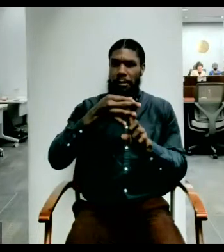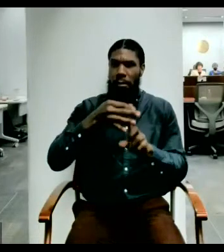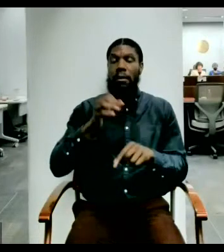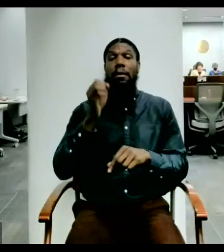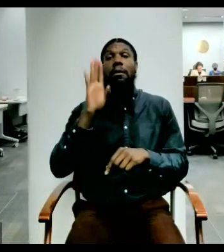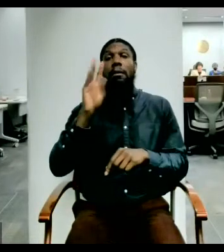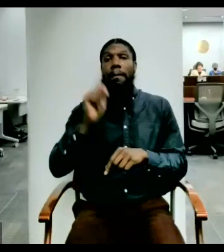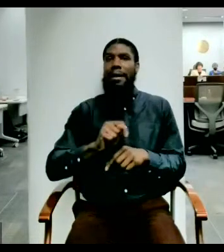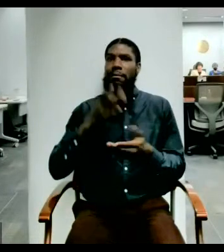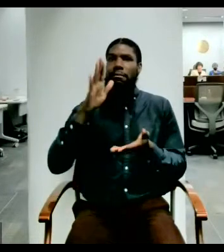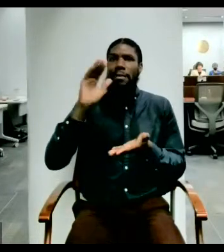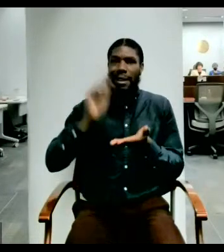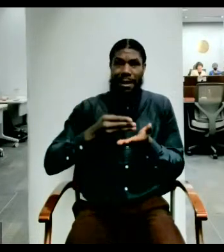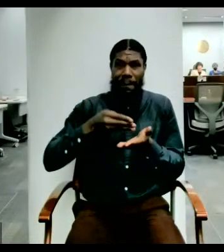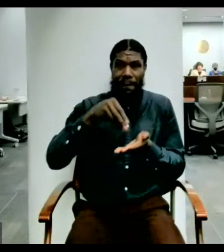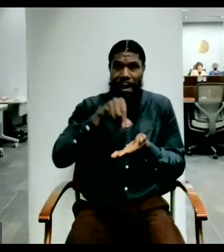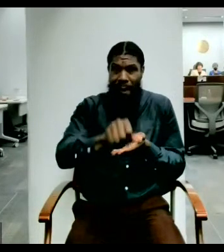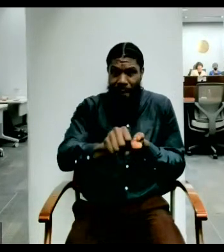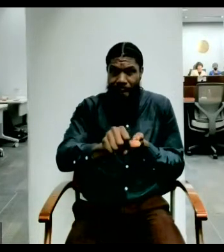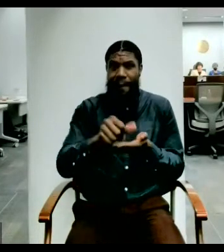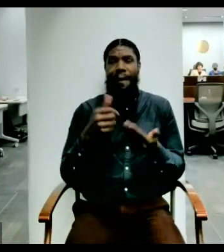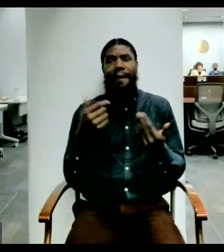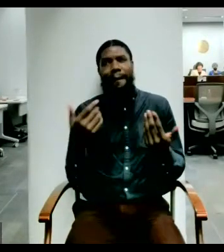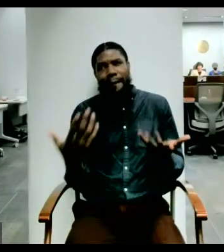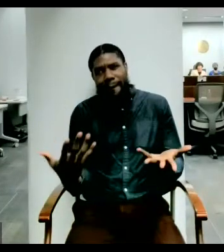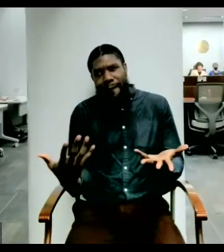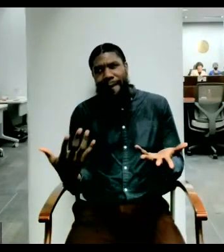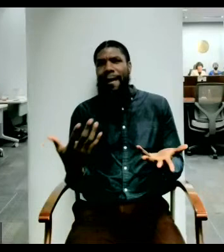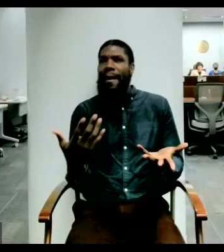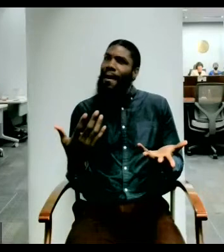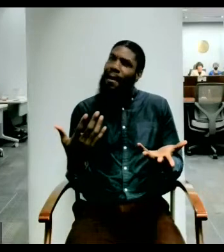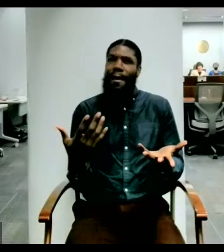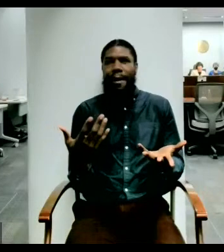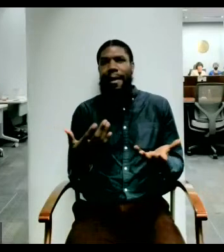the less likely it is, it is a genuine independent contractor relationship,